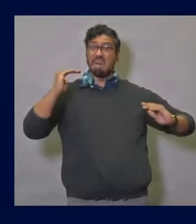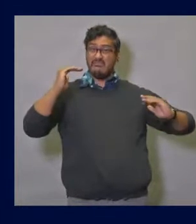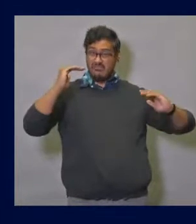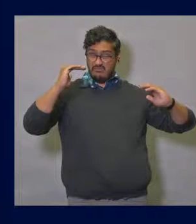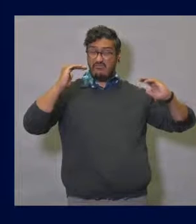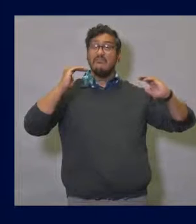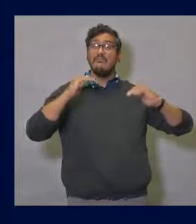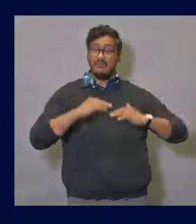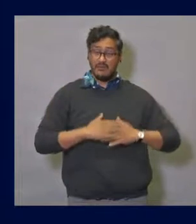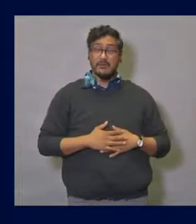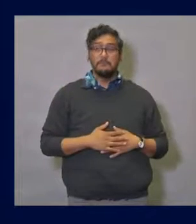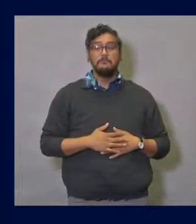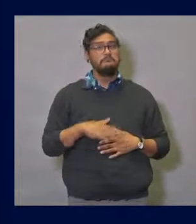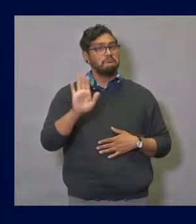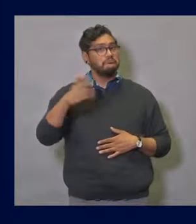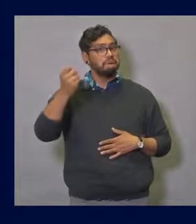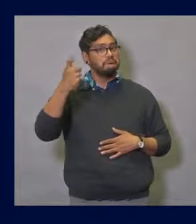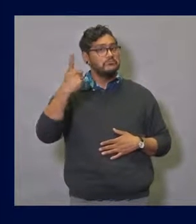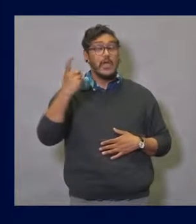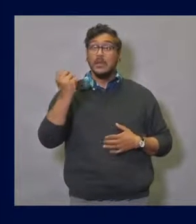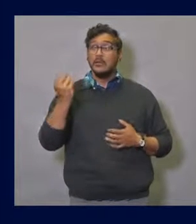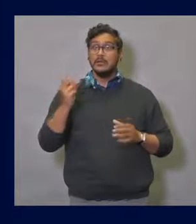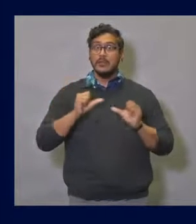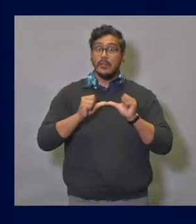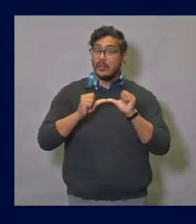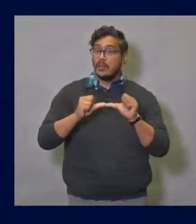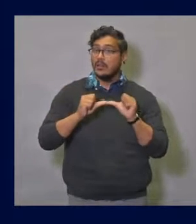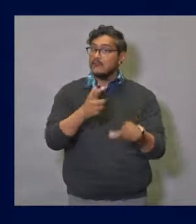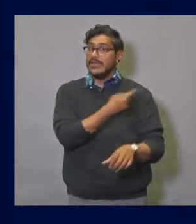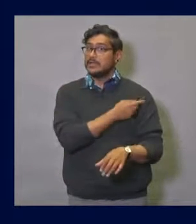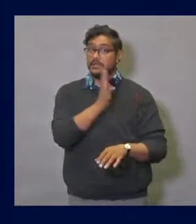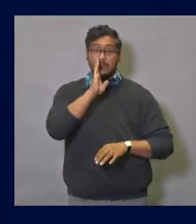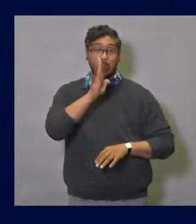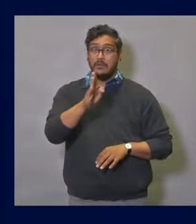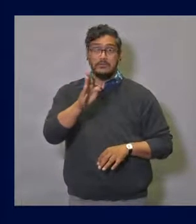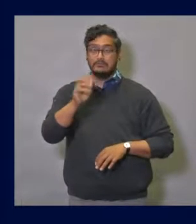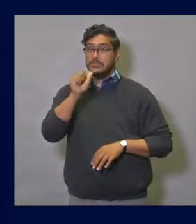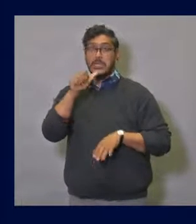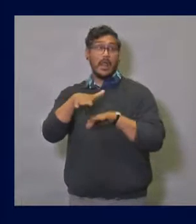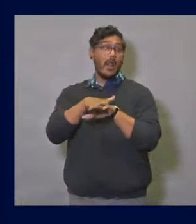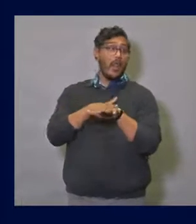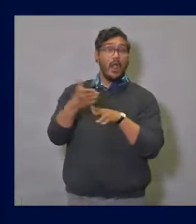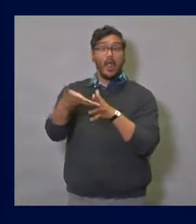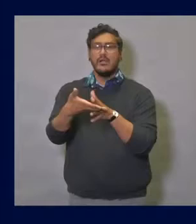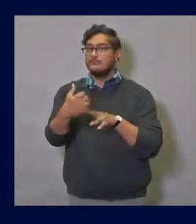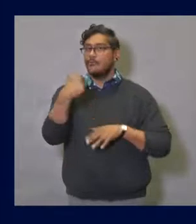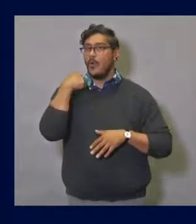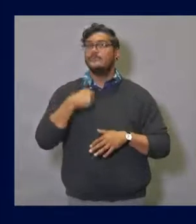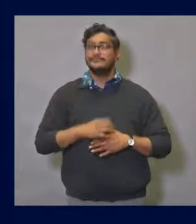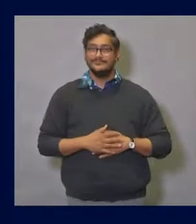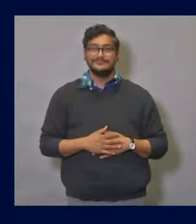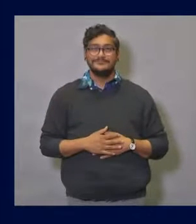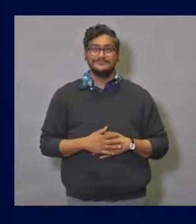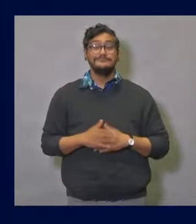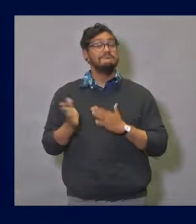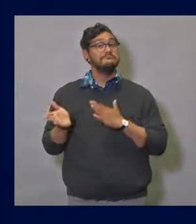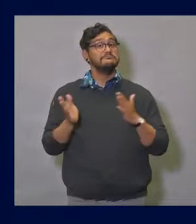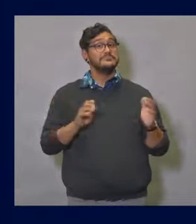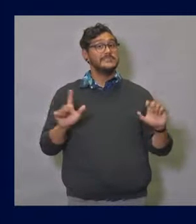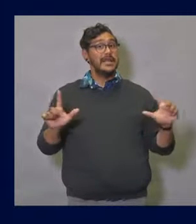MIENTRAS SE FORTALECE LA REGLA ESTATAL DE VACUNACIÓN DENTRO